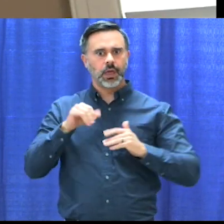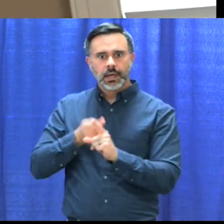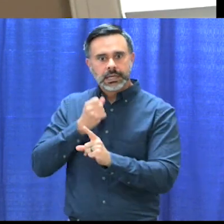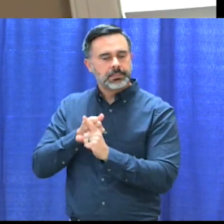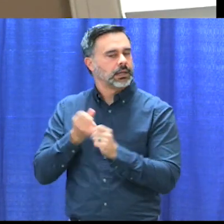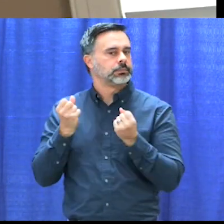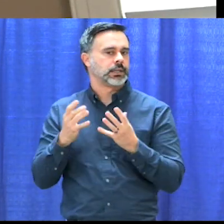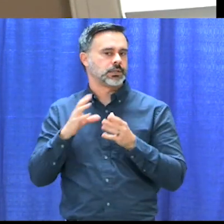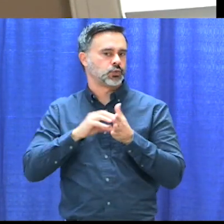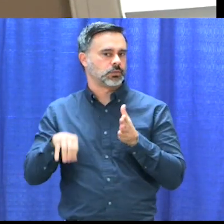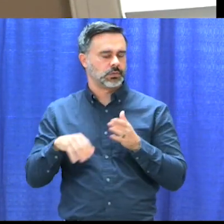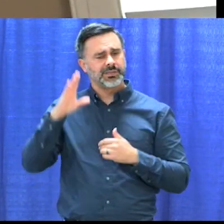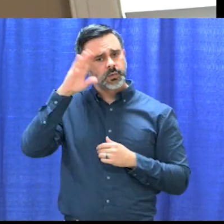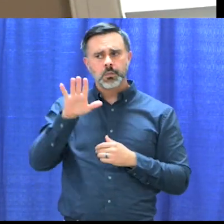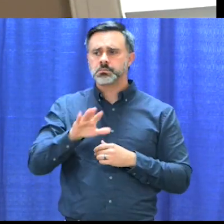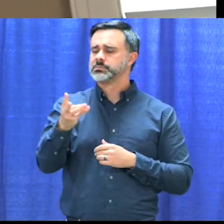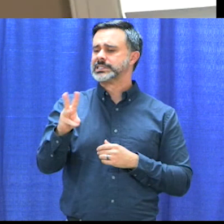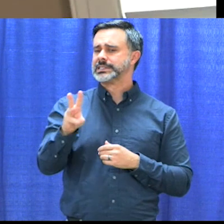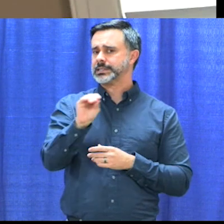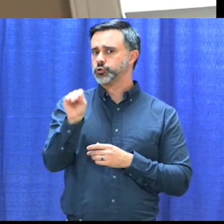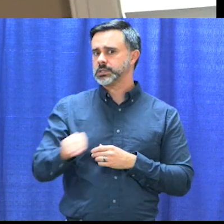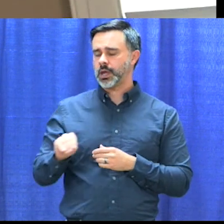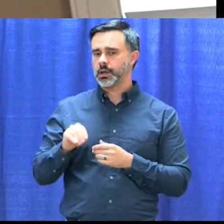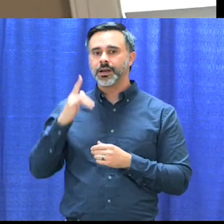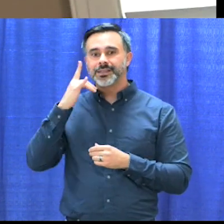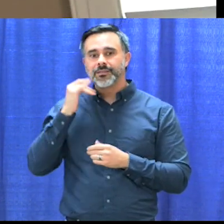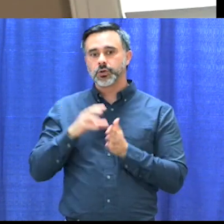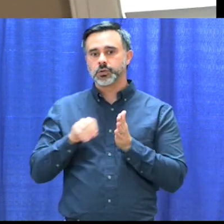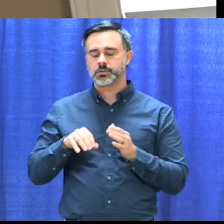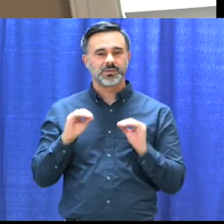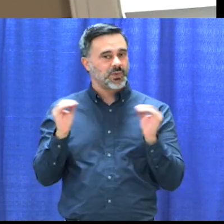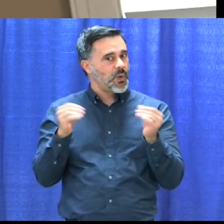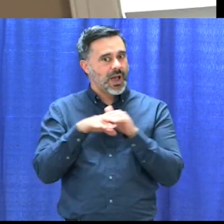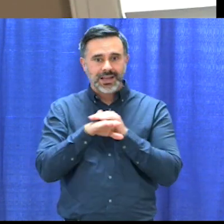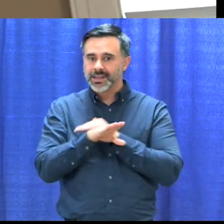We know that about 16% of California students do not have access to the Internet.